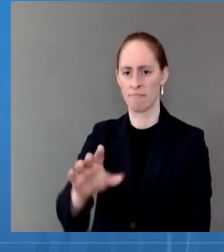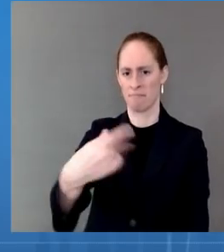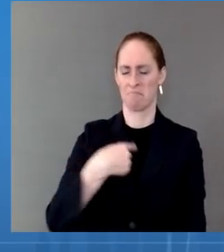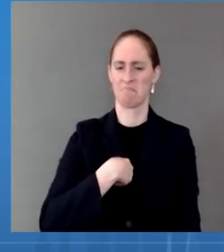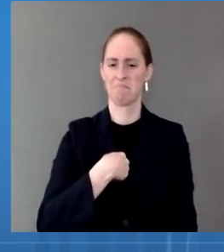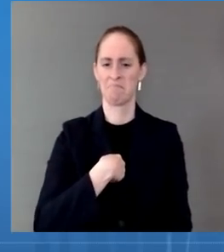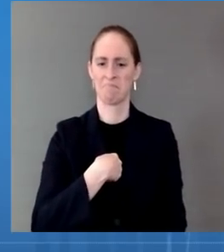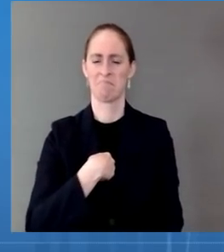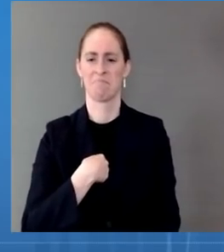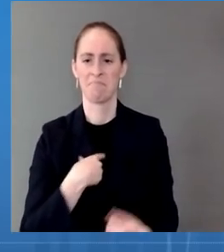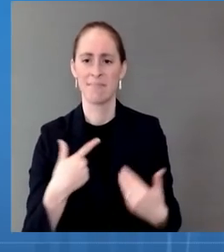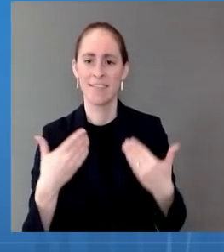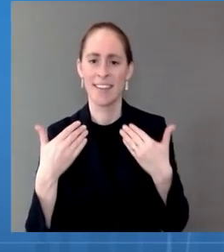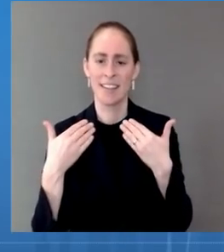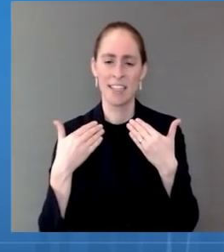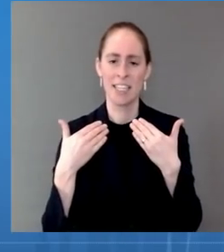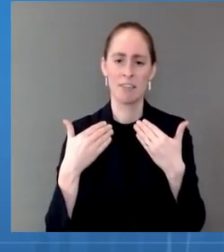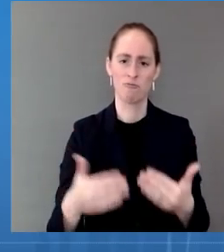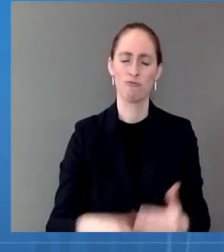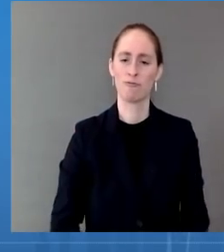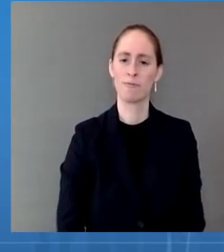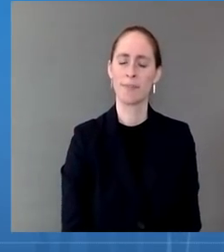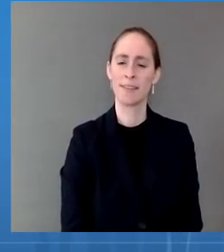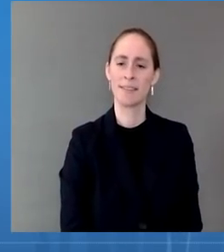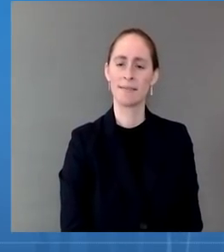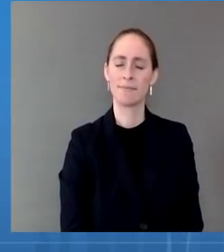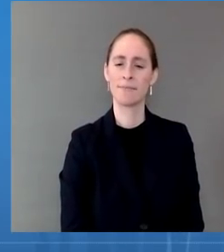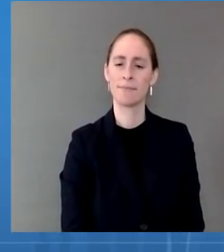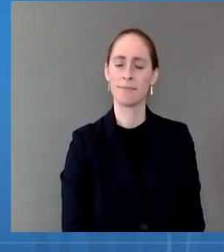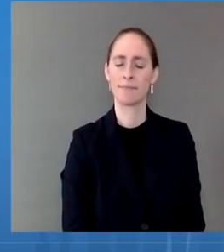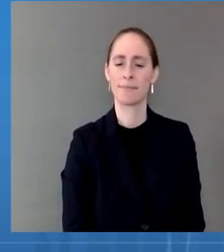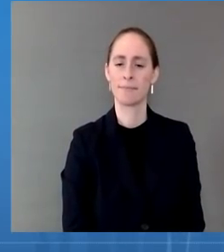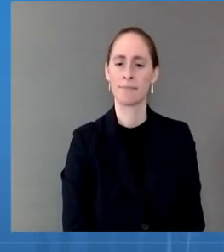So, when you have something that's a prophylactic,